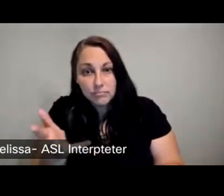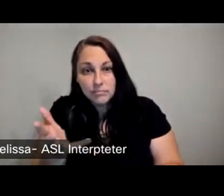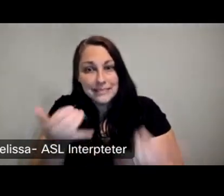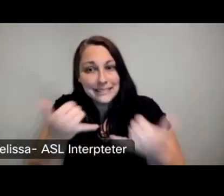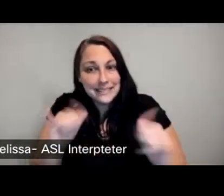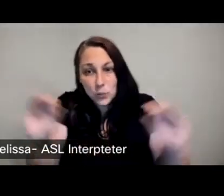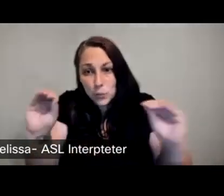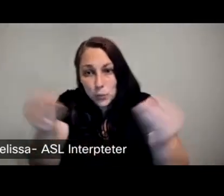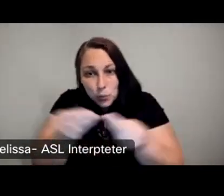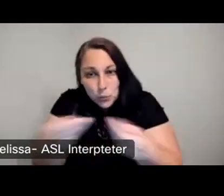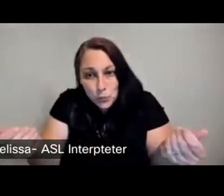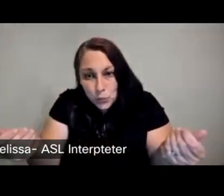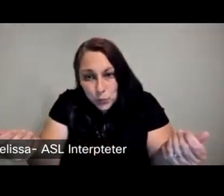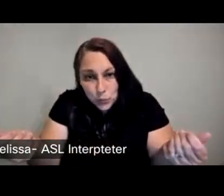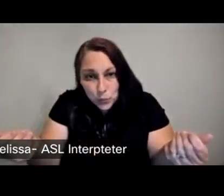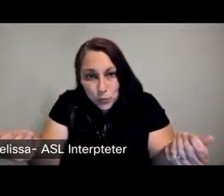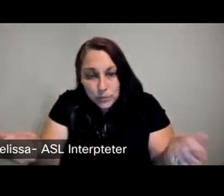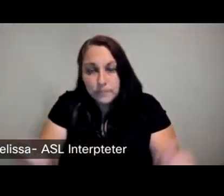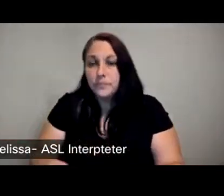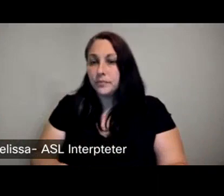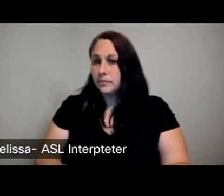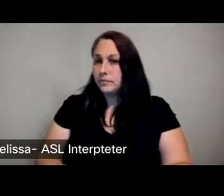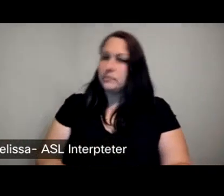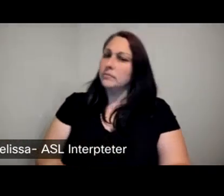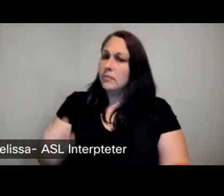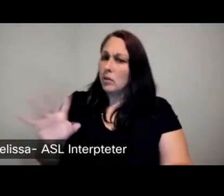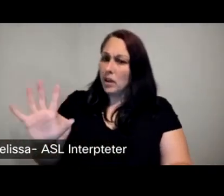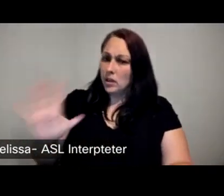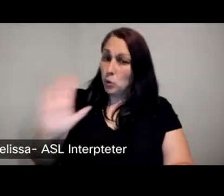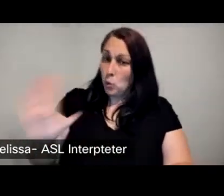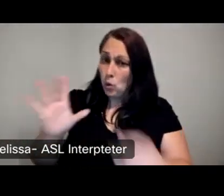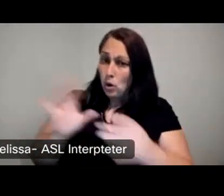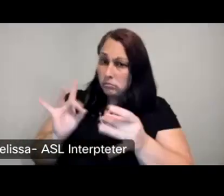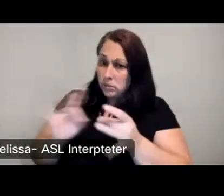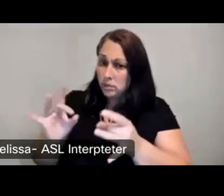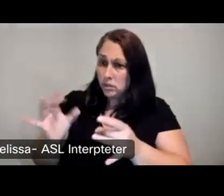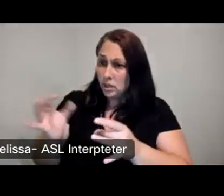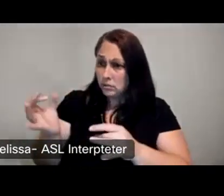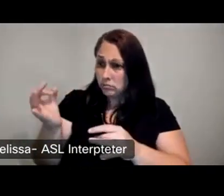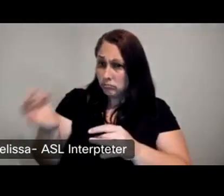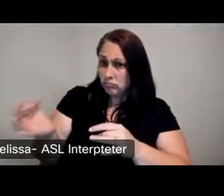yeah so a couple of things we didn't dismiss your suggestion it was included if you remember on the